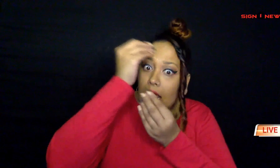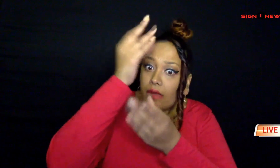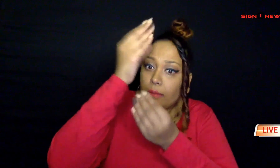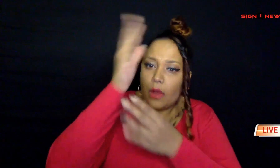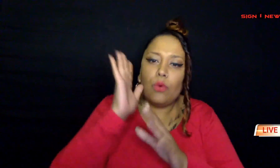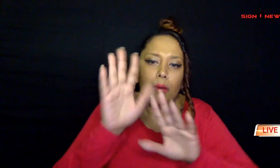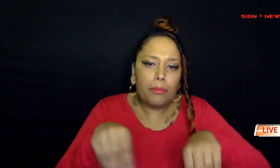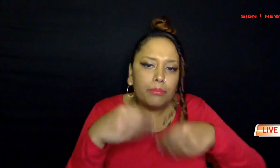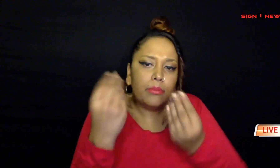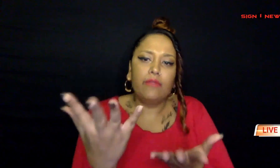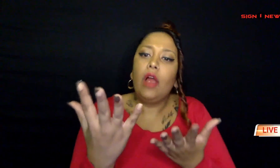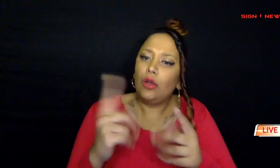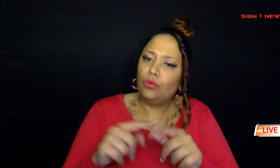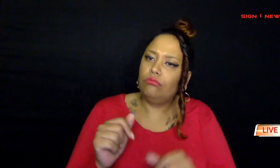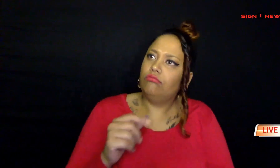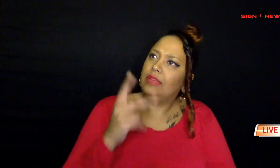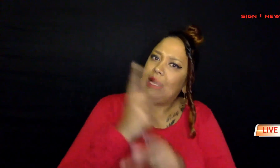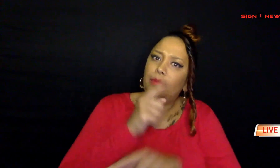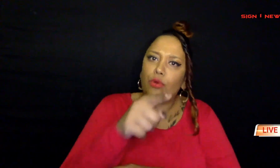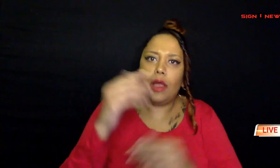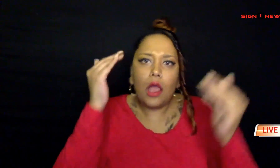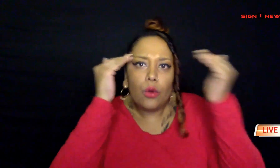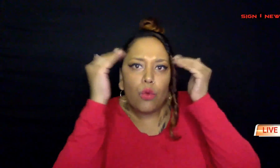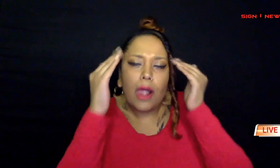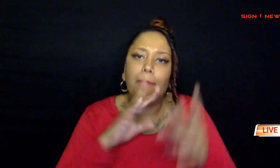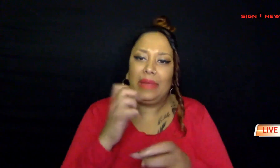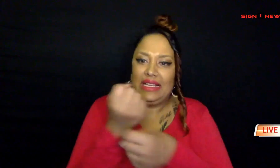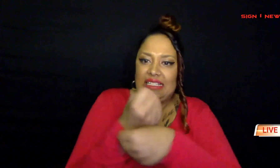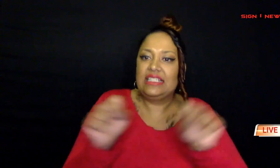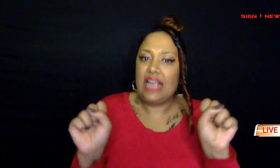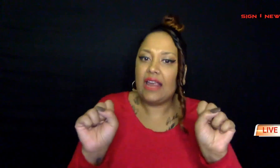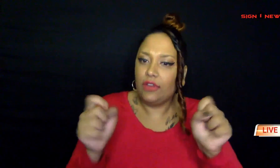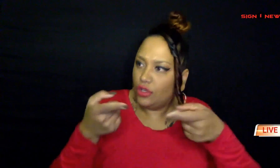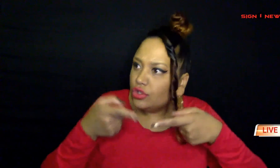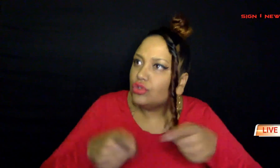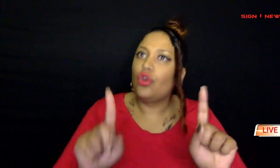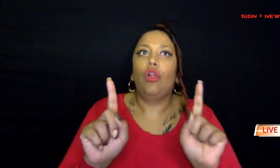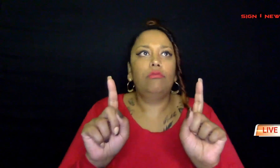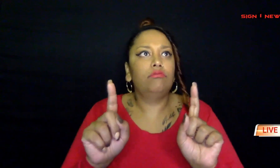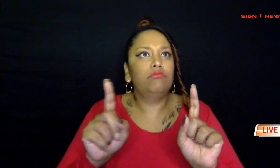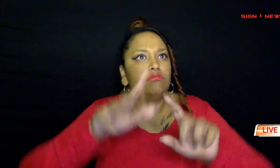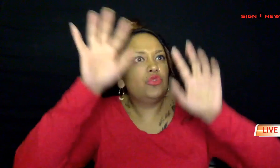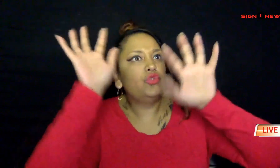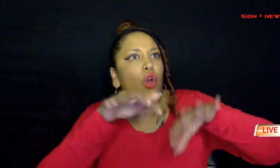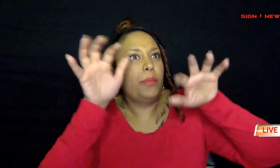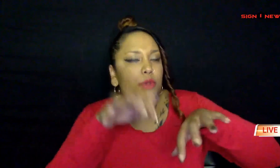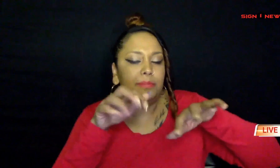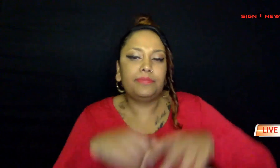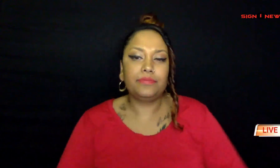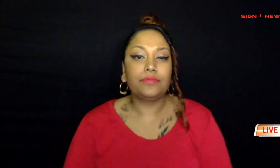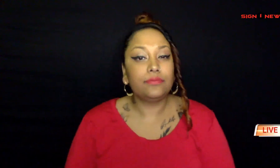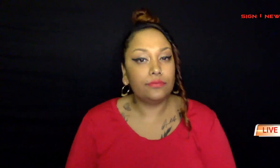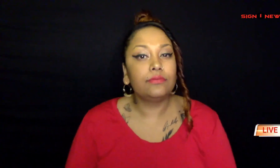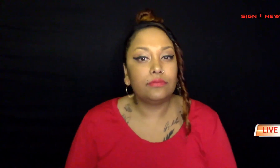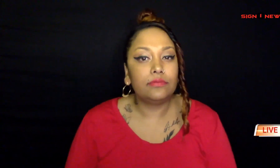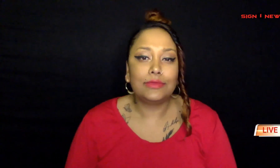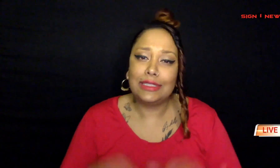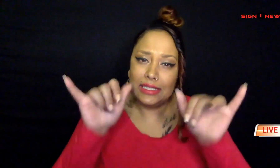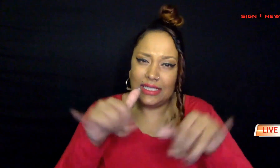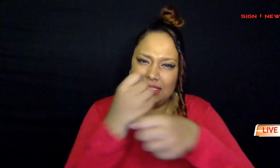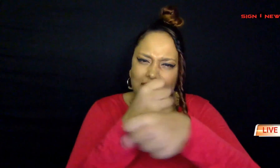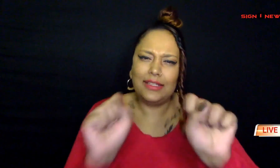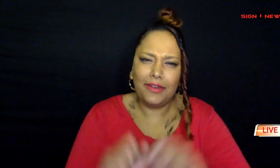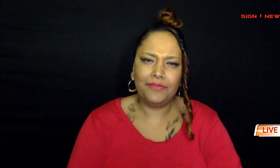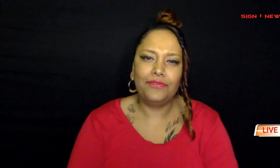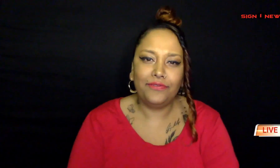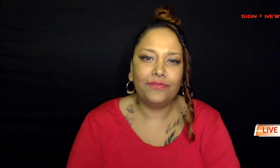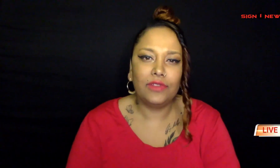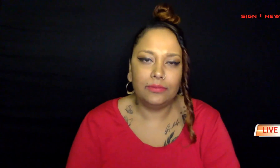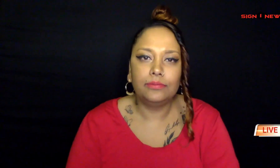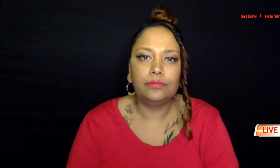is being provided to keep those of you in the path of the storm informed and safe stay safe everyone